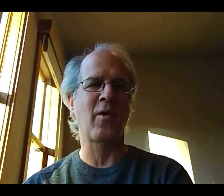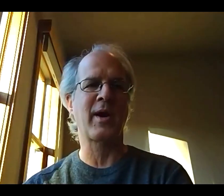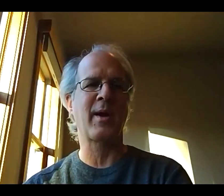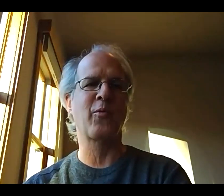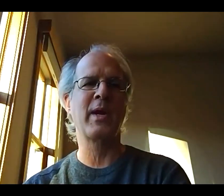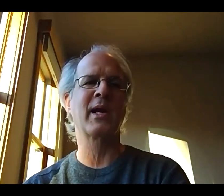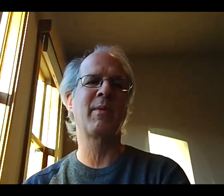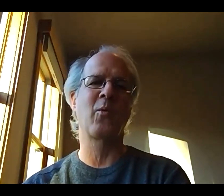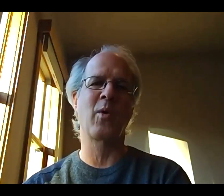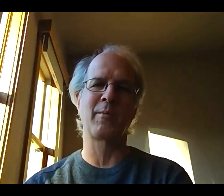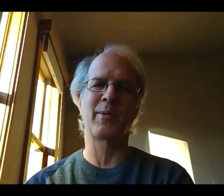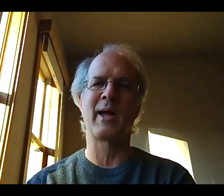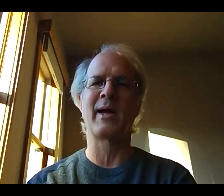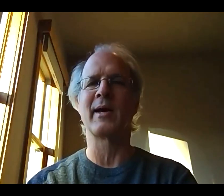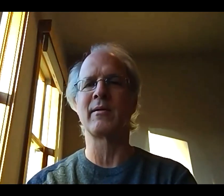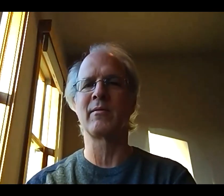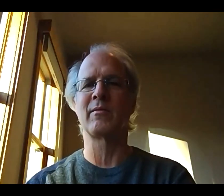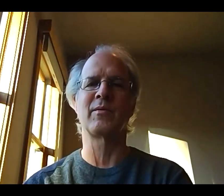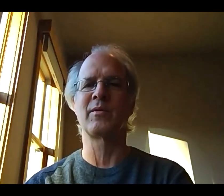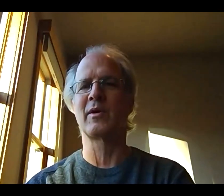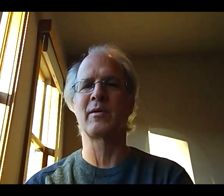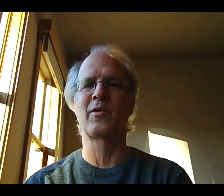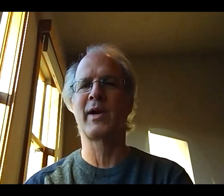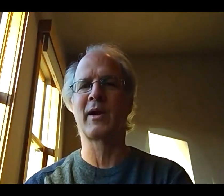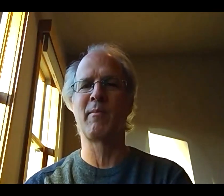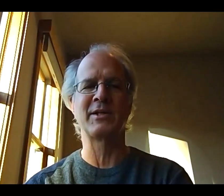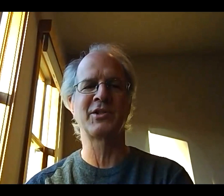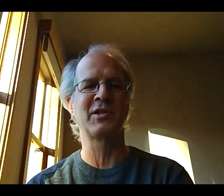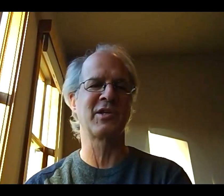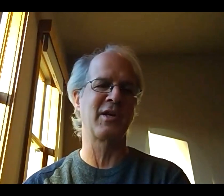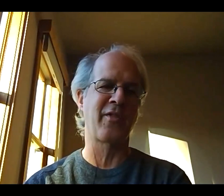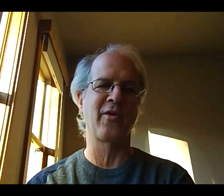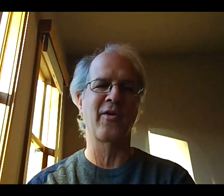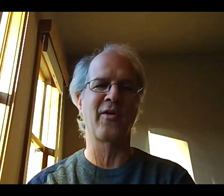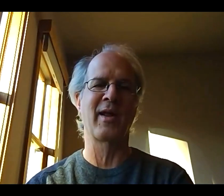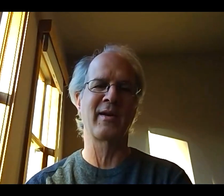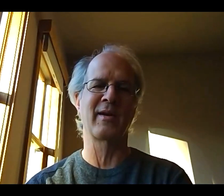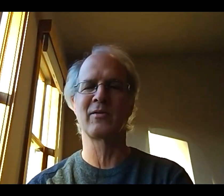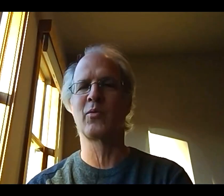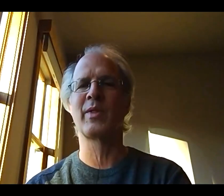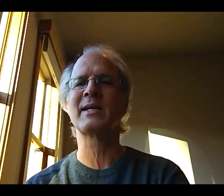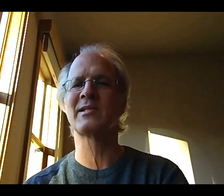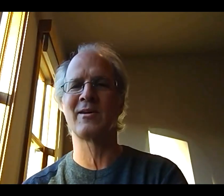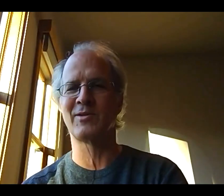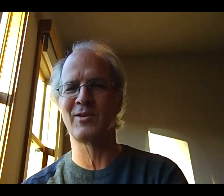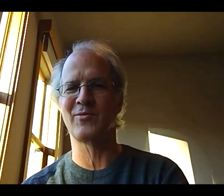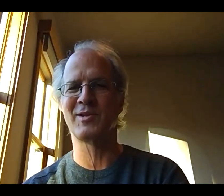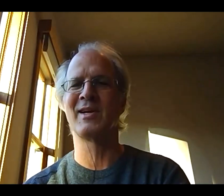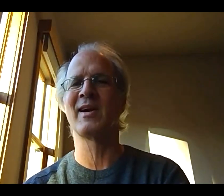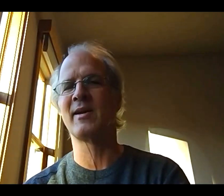for it. I'm reading about one play and a critic mentions another and, well, that sounds interesting.